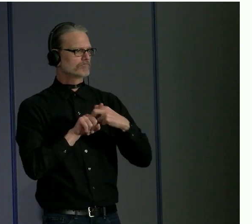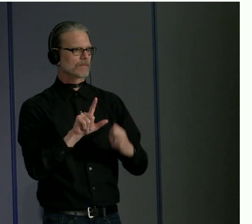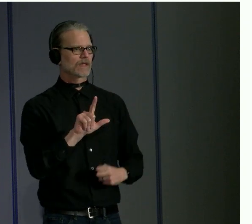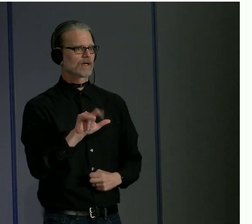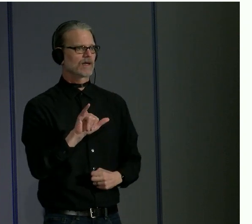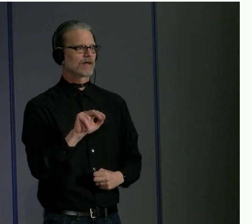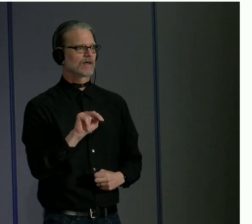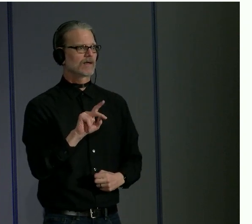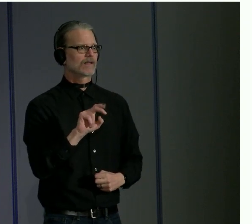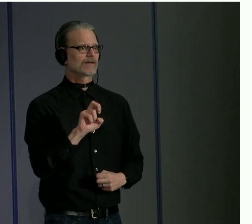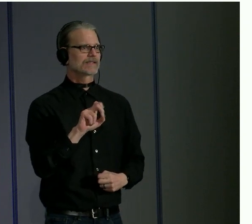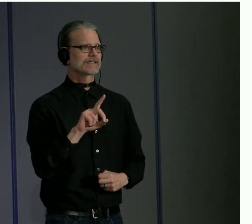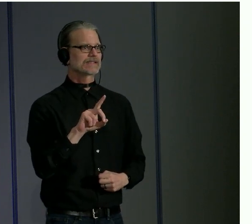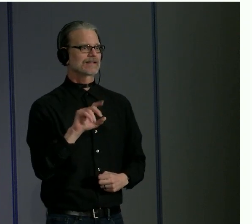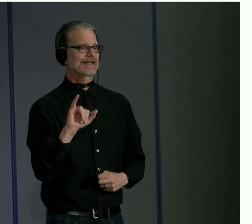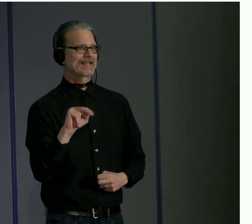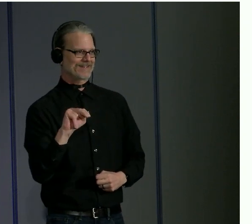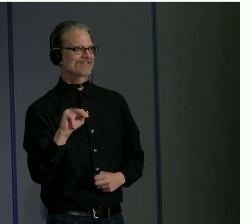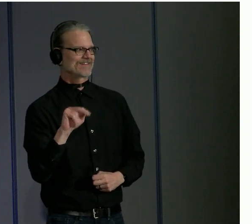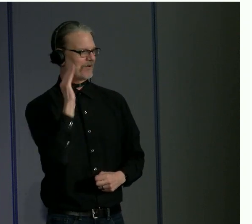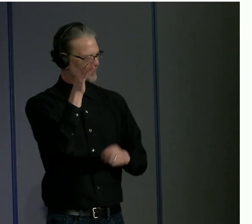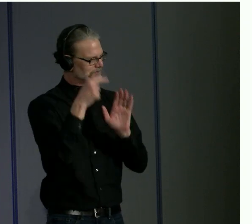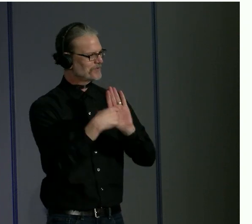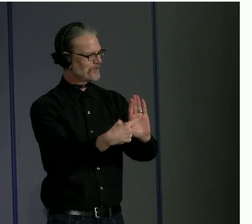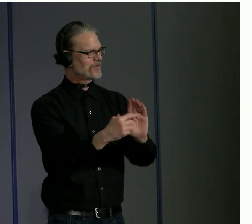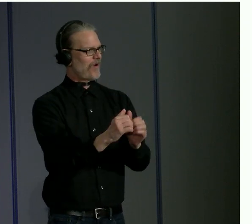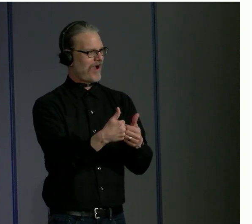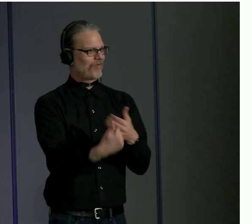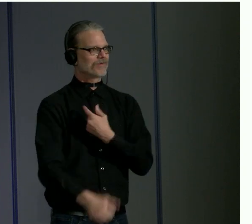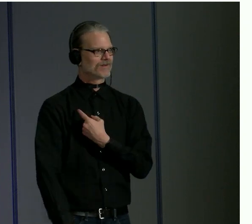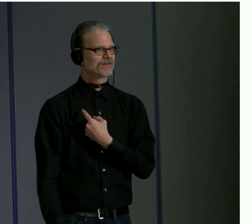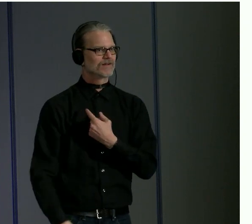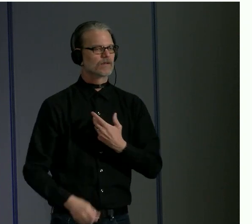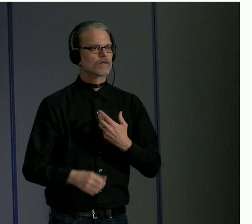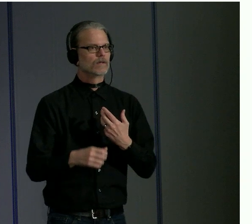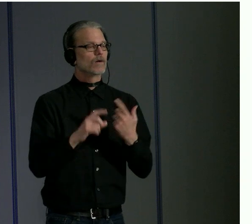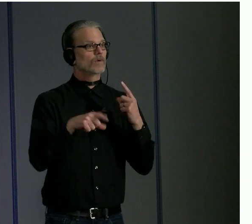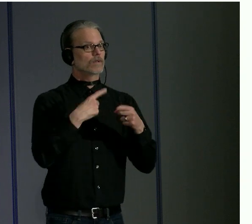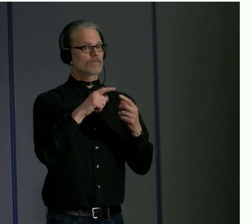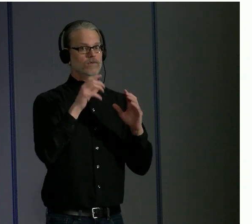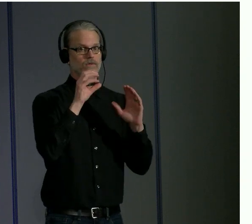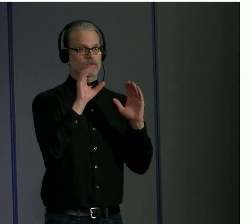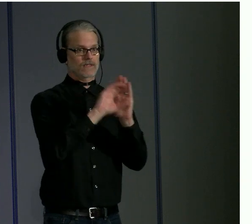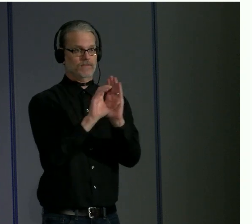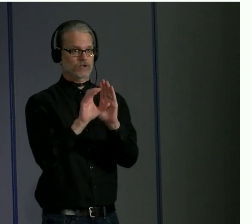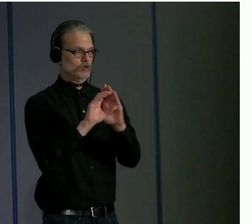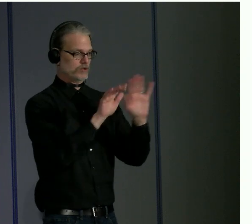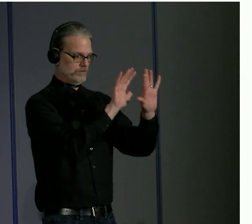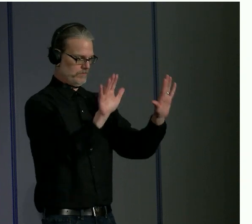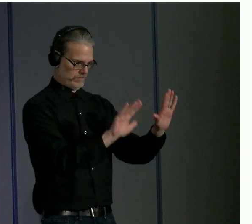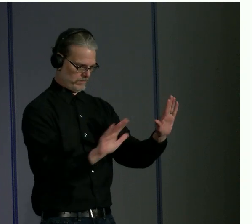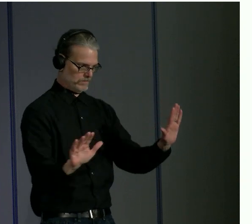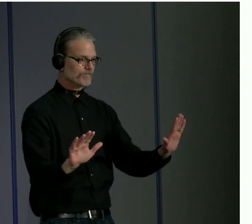I'll show you how to do this technique. Once you develop your images, then you develop Alt Text.